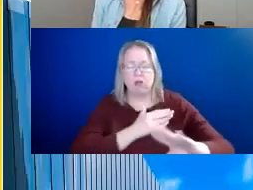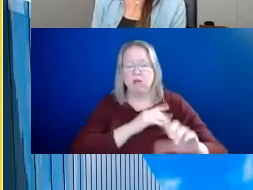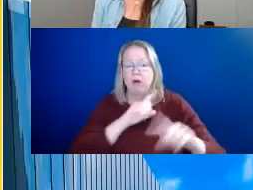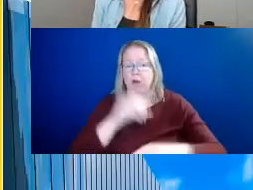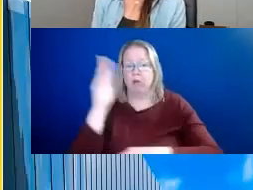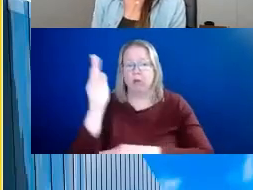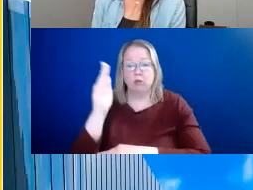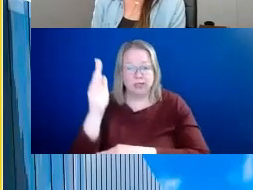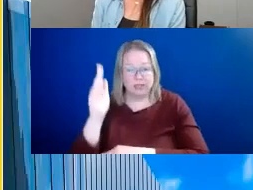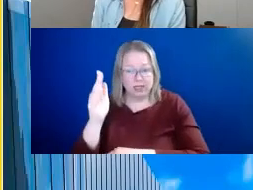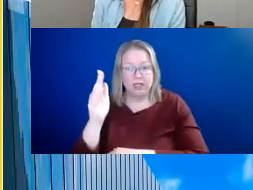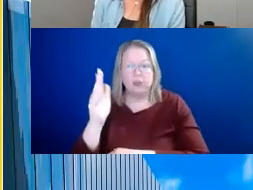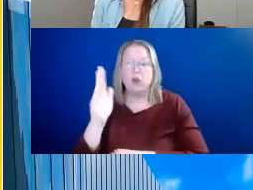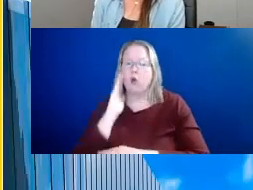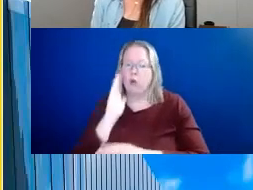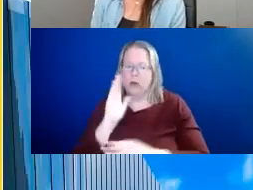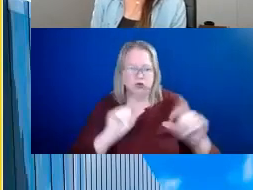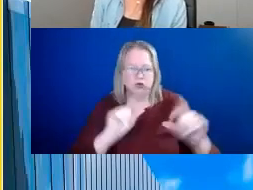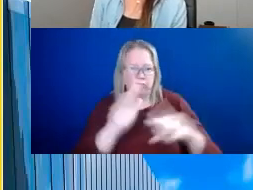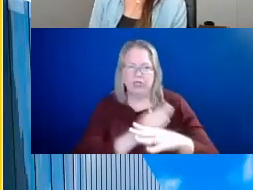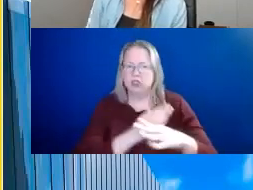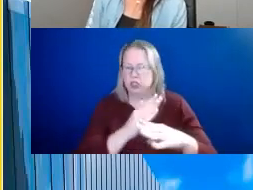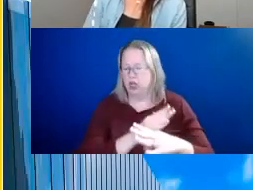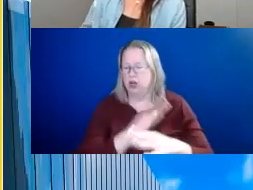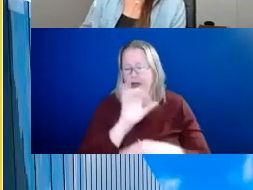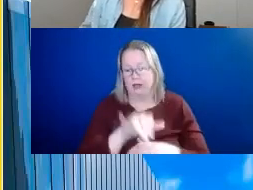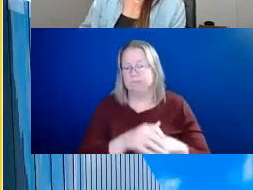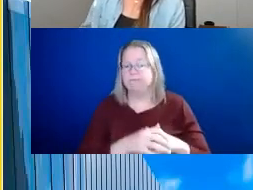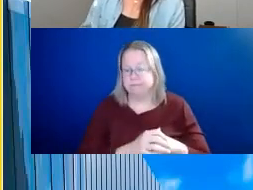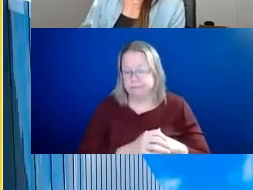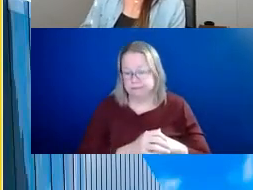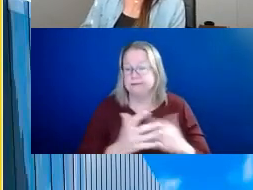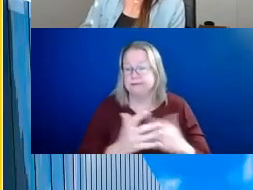simply be sharing your screen. 12:19:00 We can continue to dive into